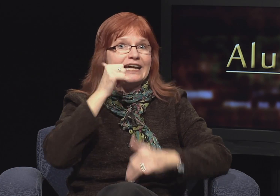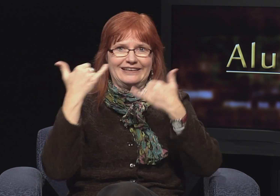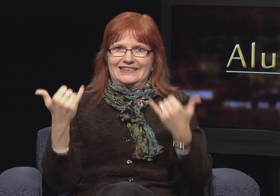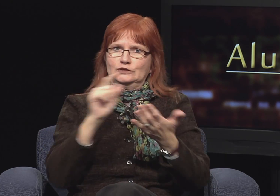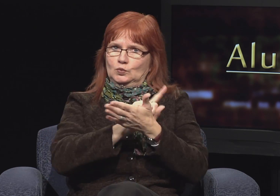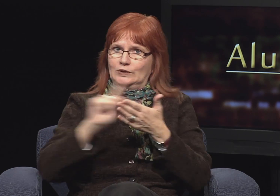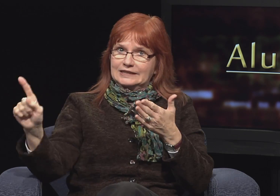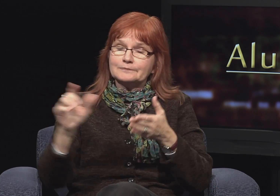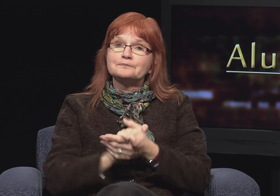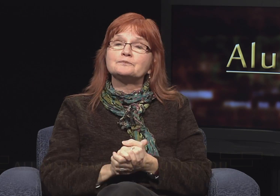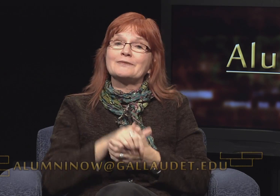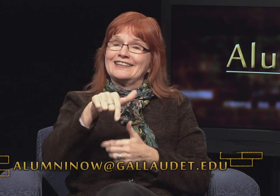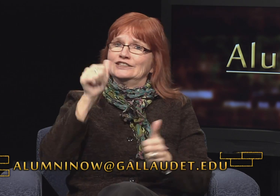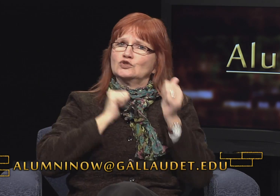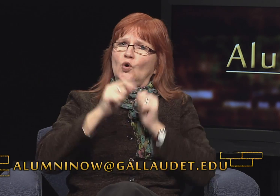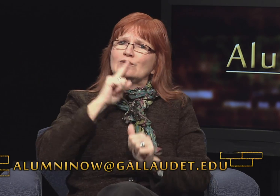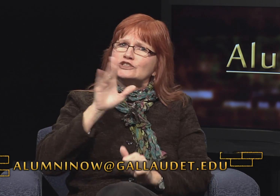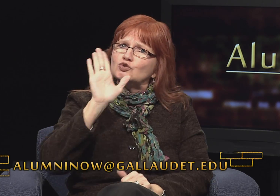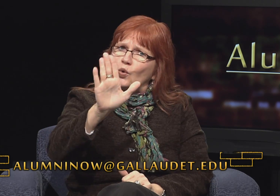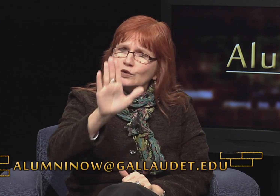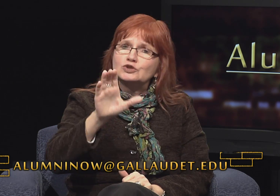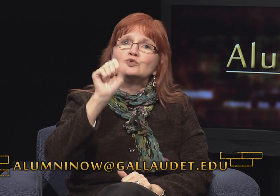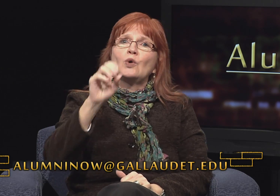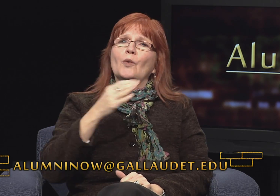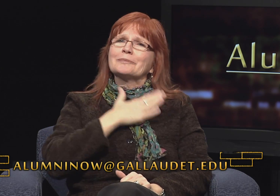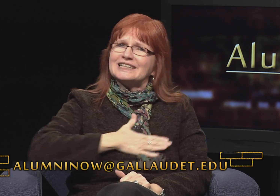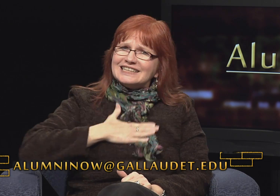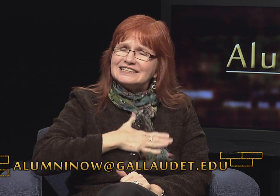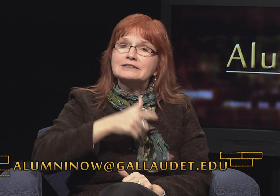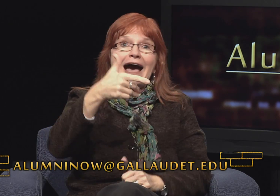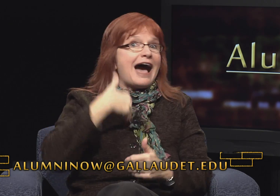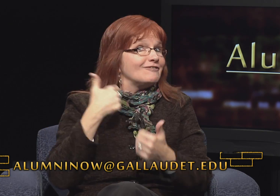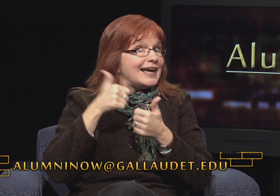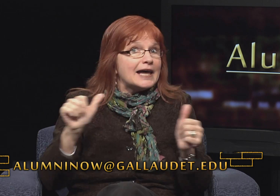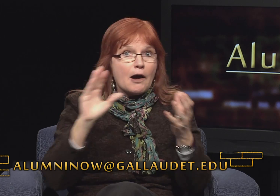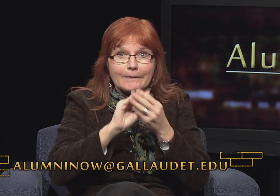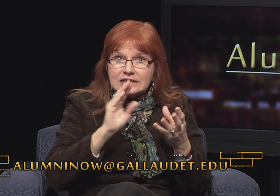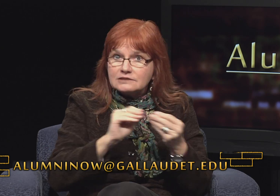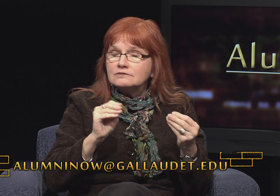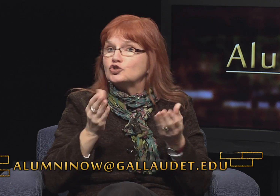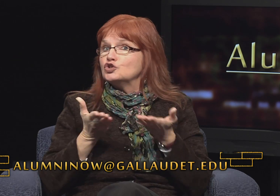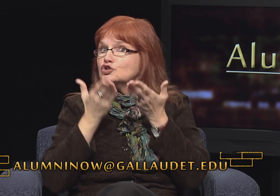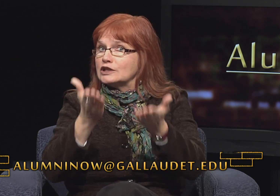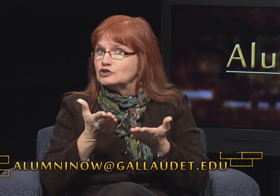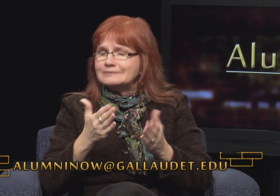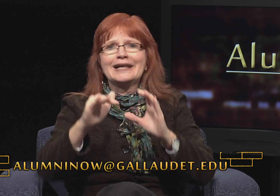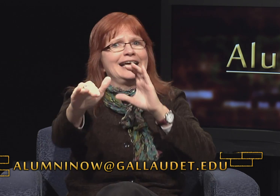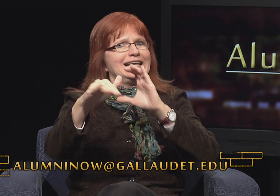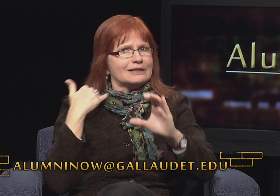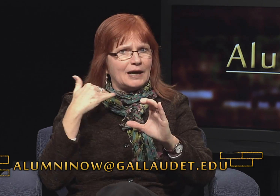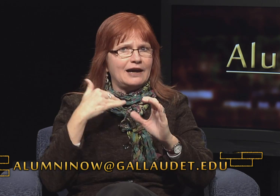And remember, this show is yours, so if you have any comments or suggestions, please e-mail us.